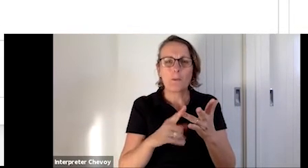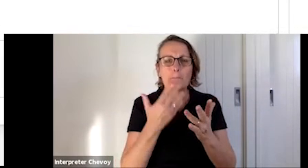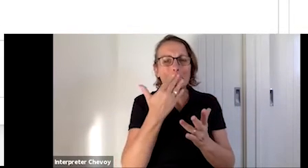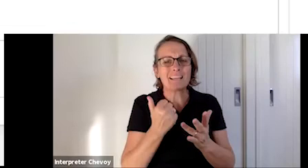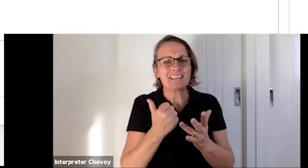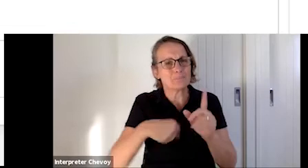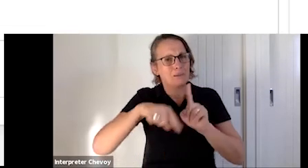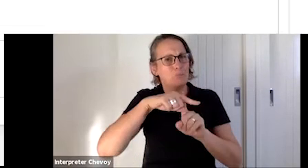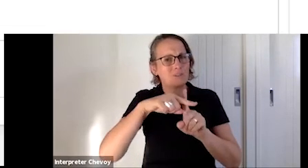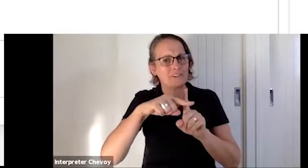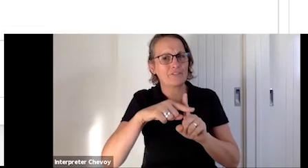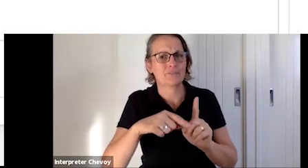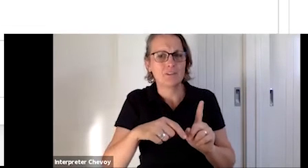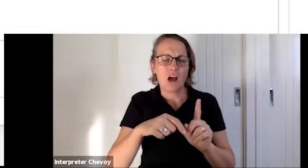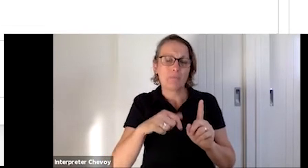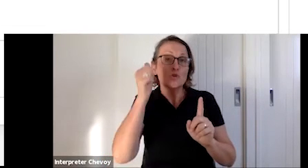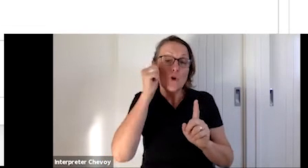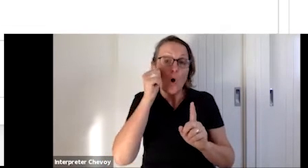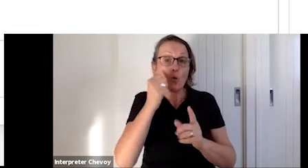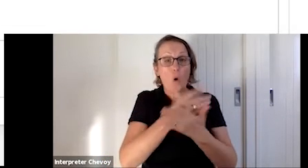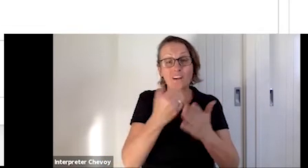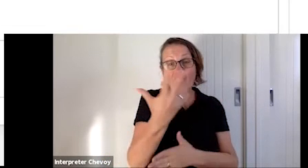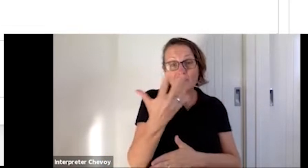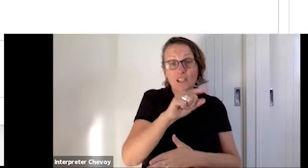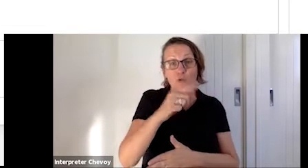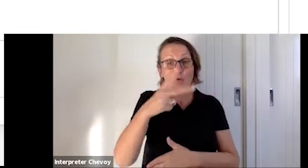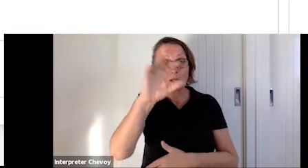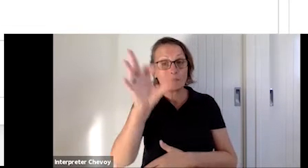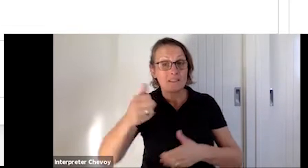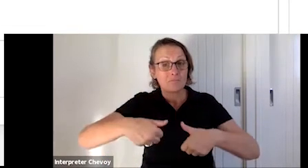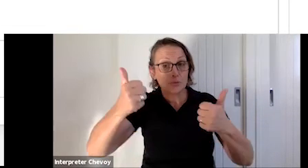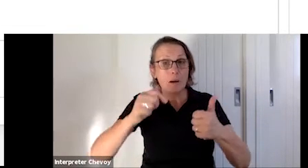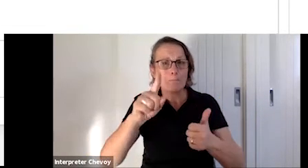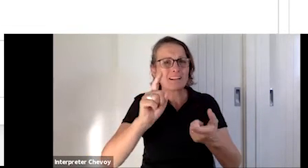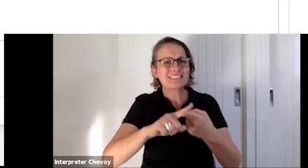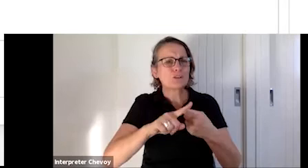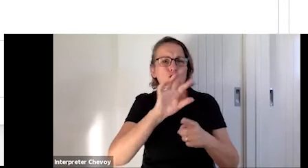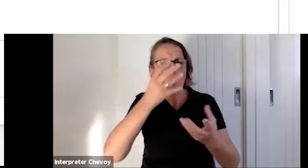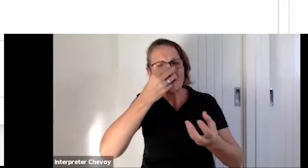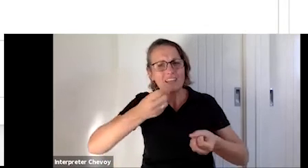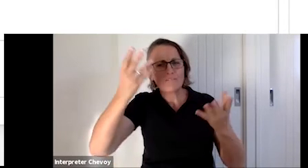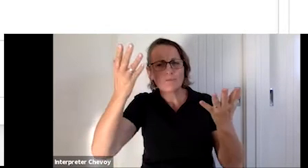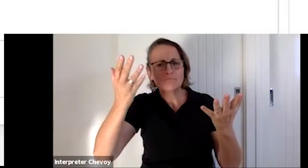being aware of what the success rate is but you shouldn't not apply because of that.